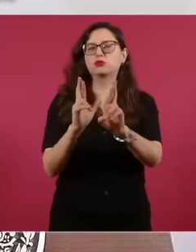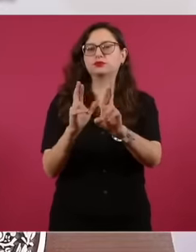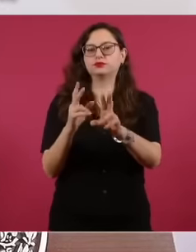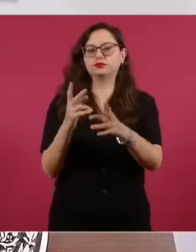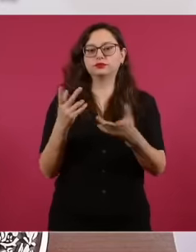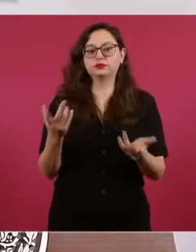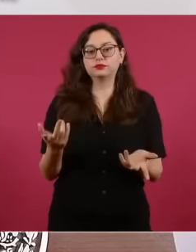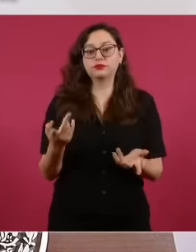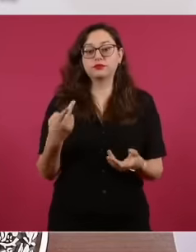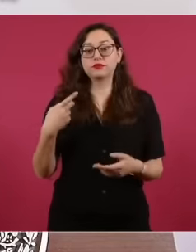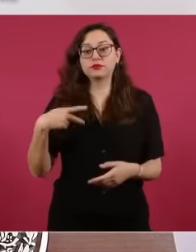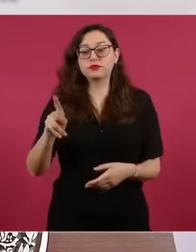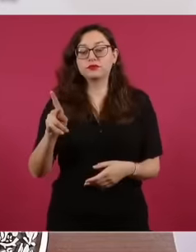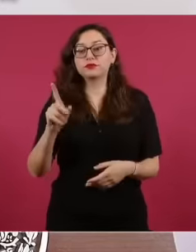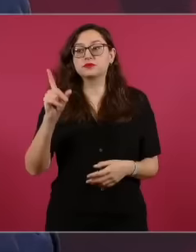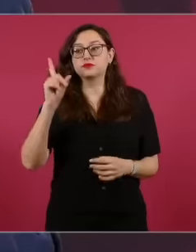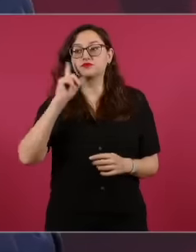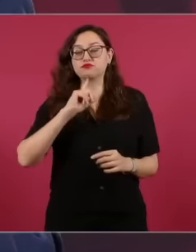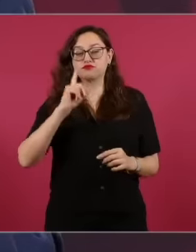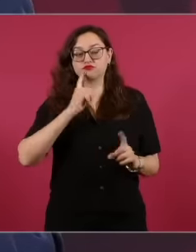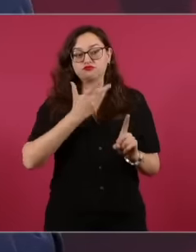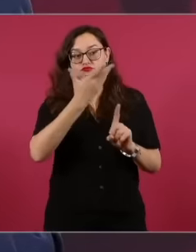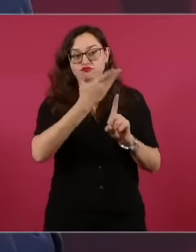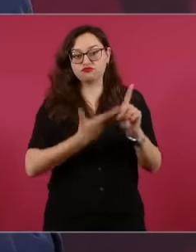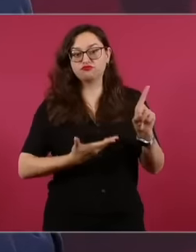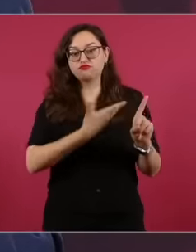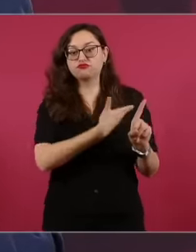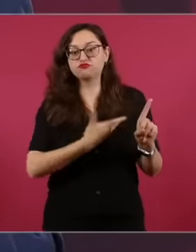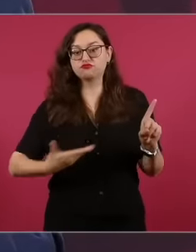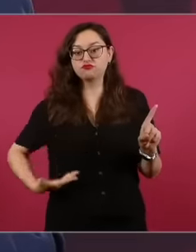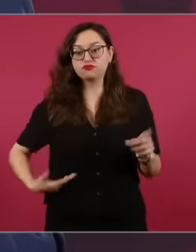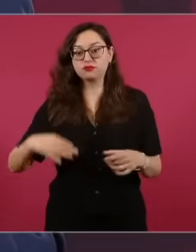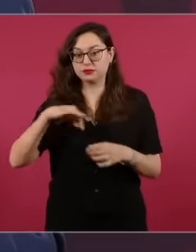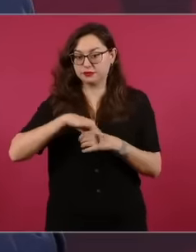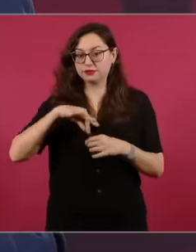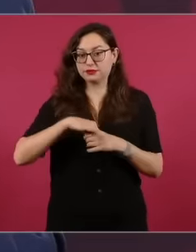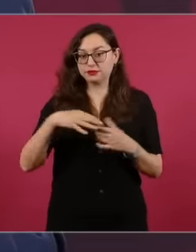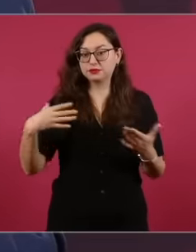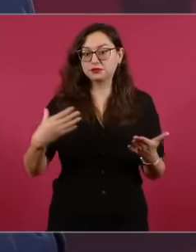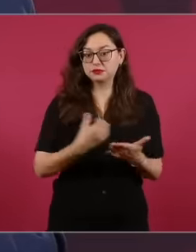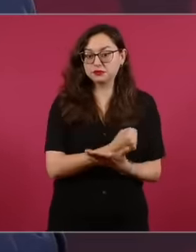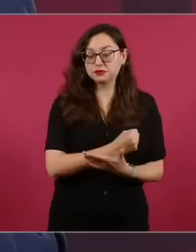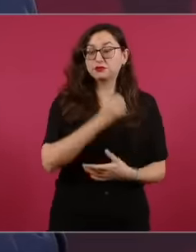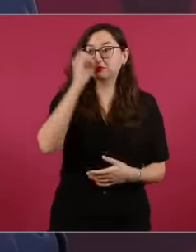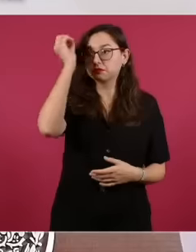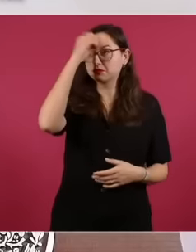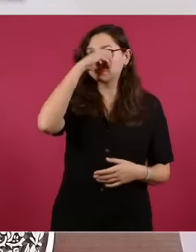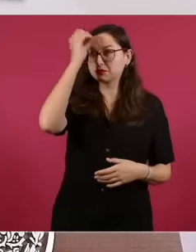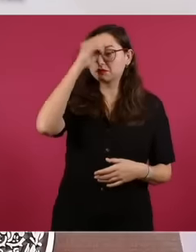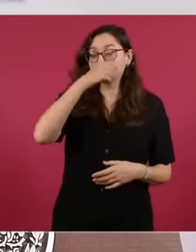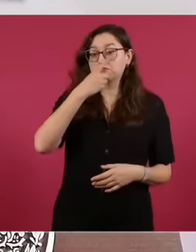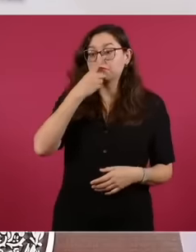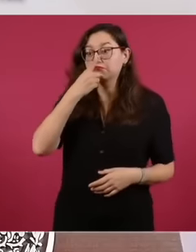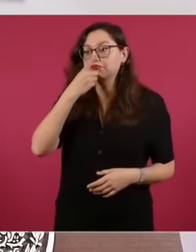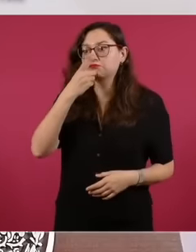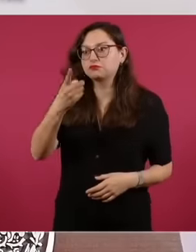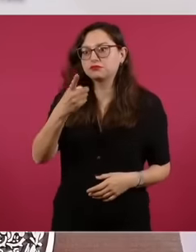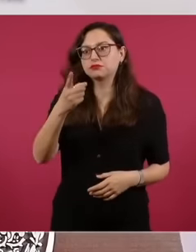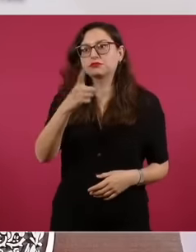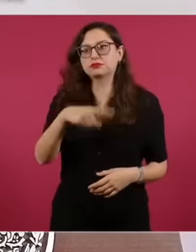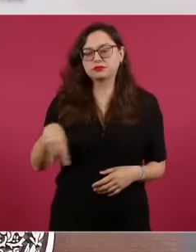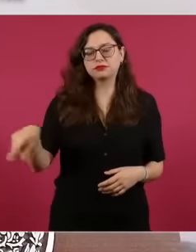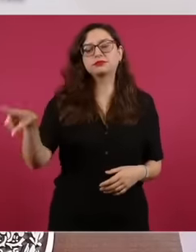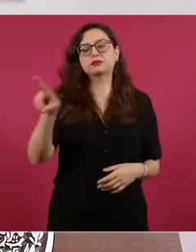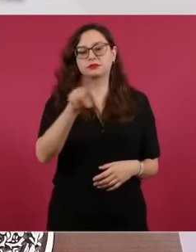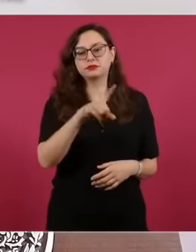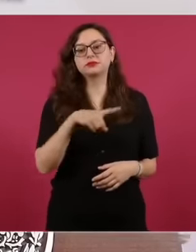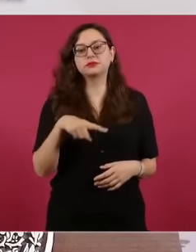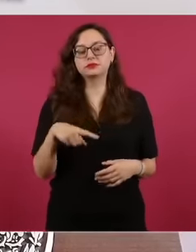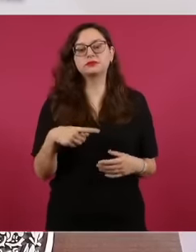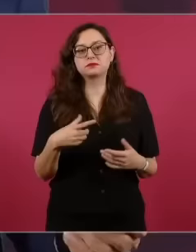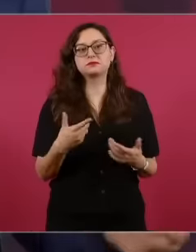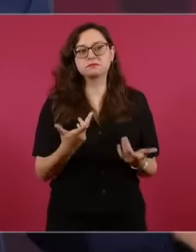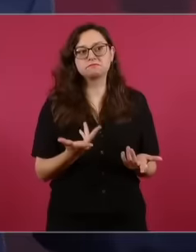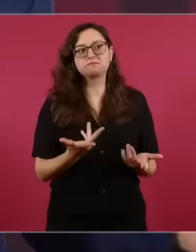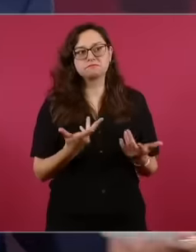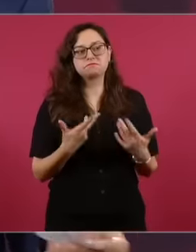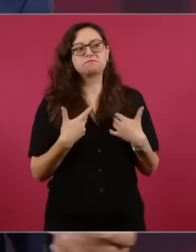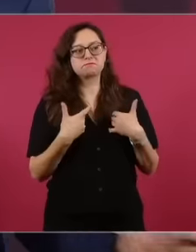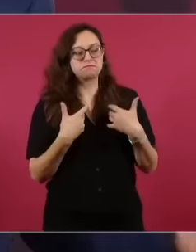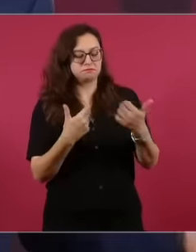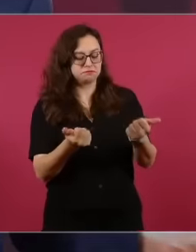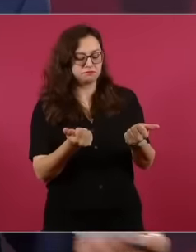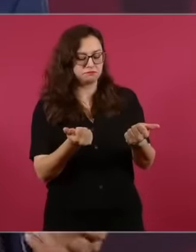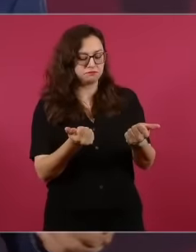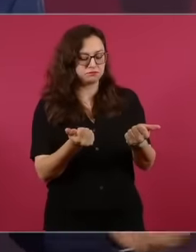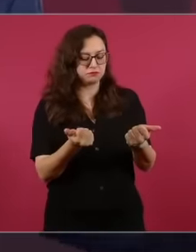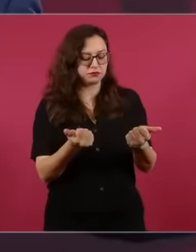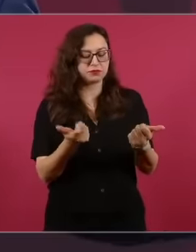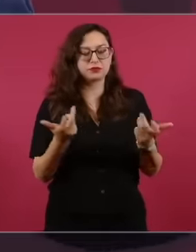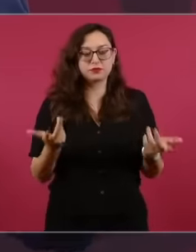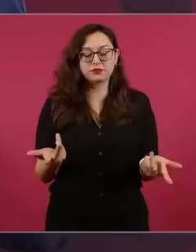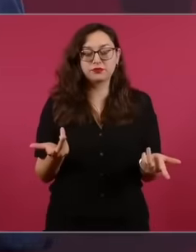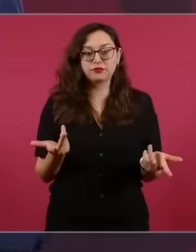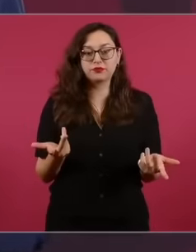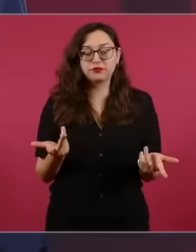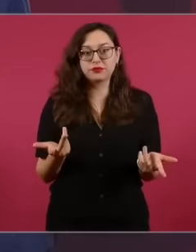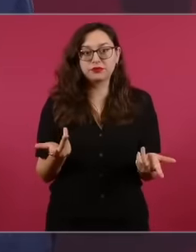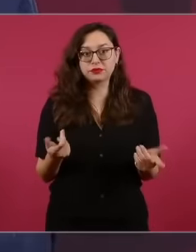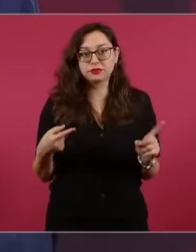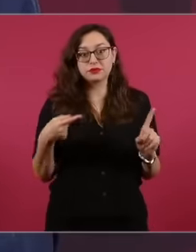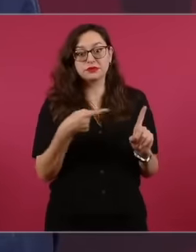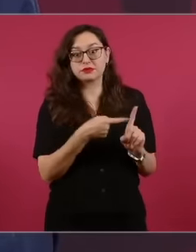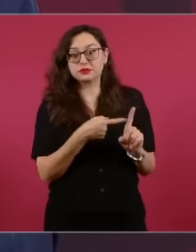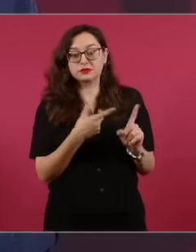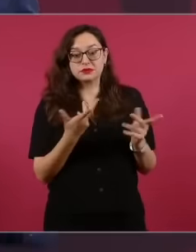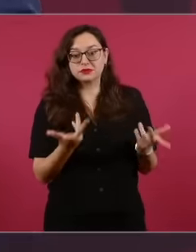president because without her there would be no been